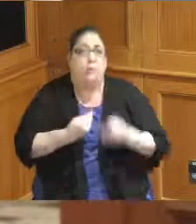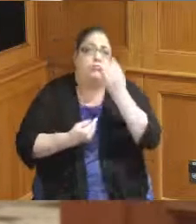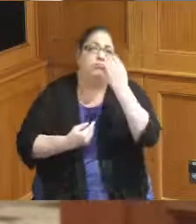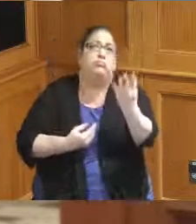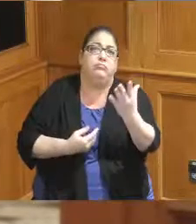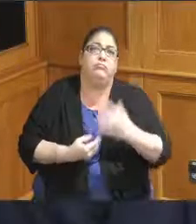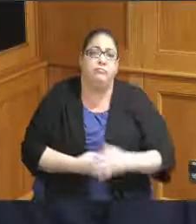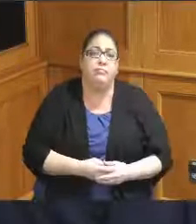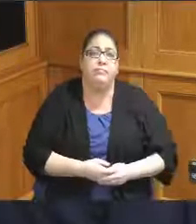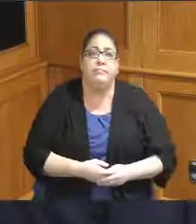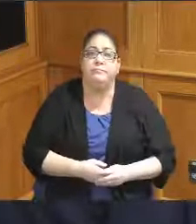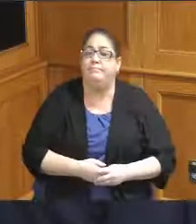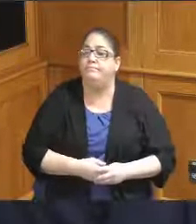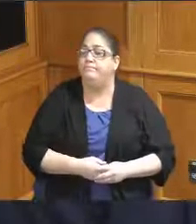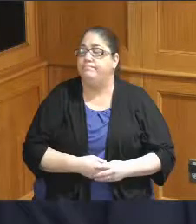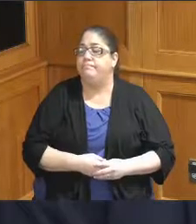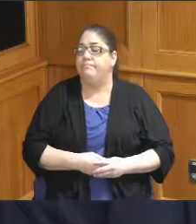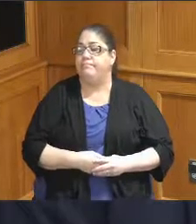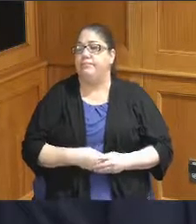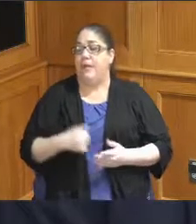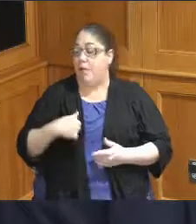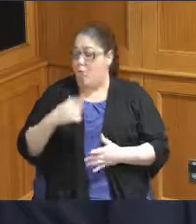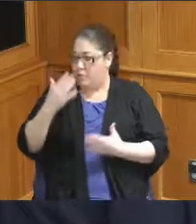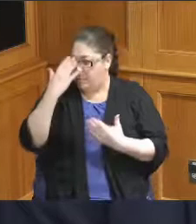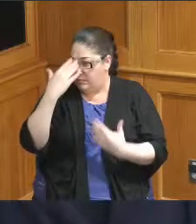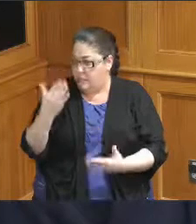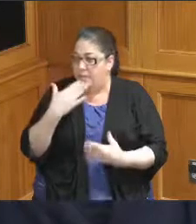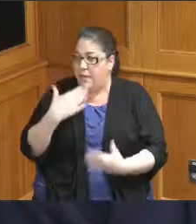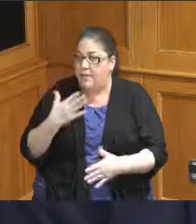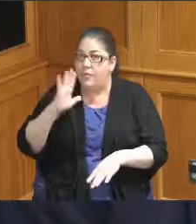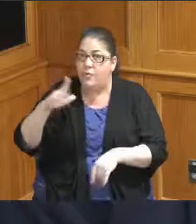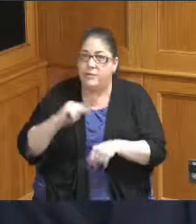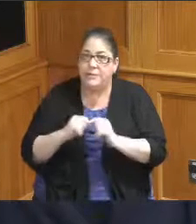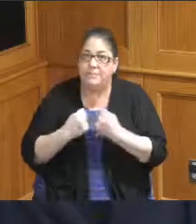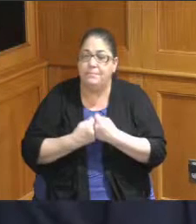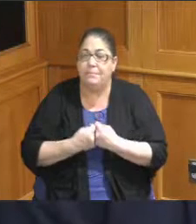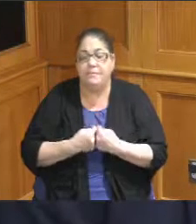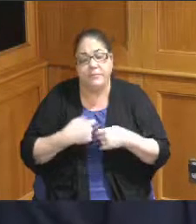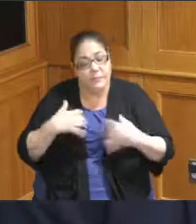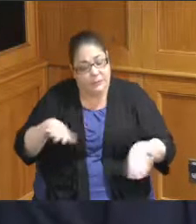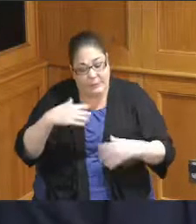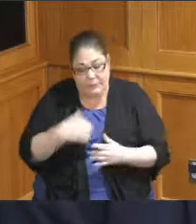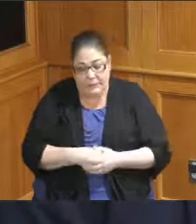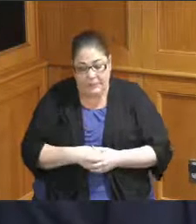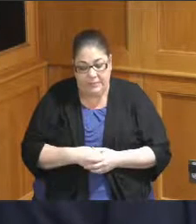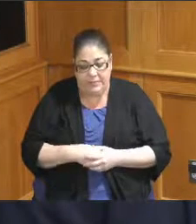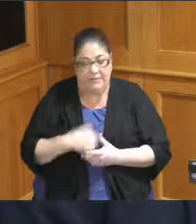my thanks also to your team I mean I can imagine how stressful the situation was and you know it's